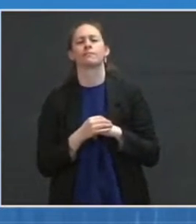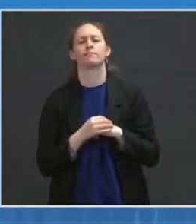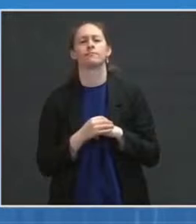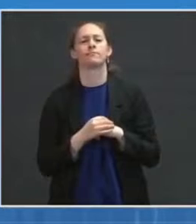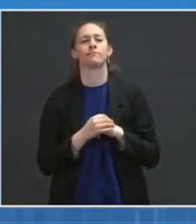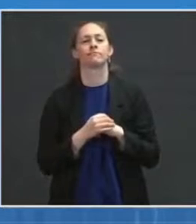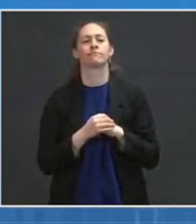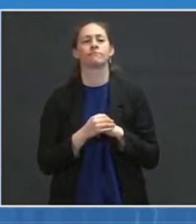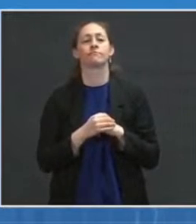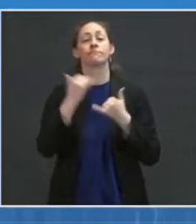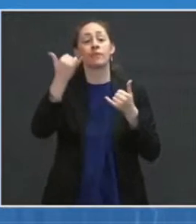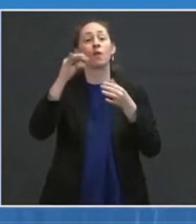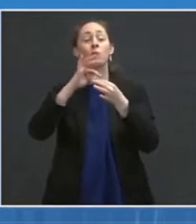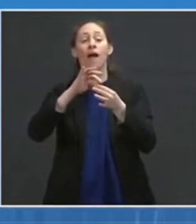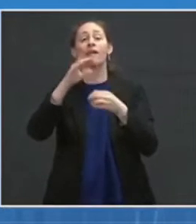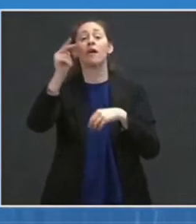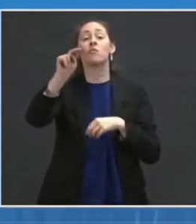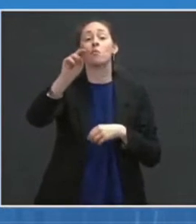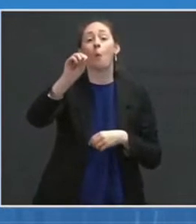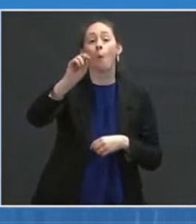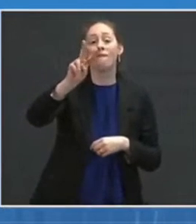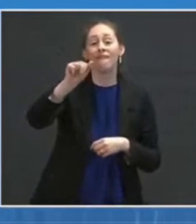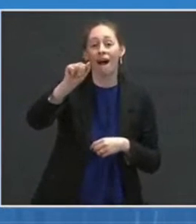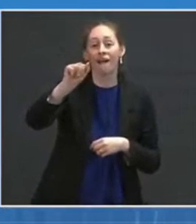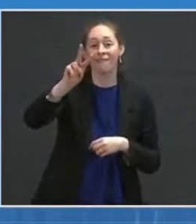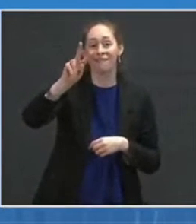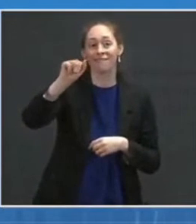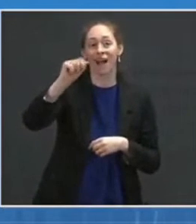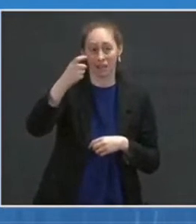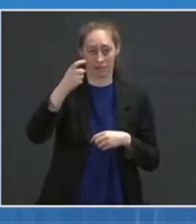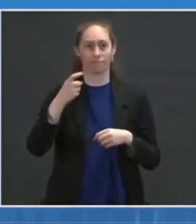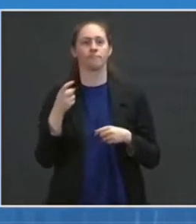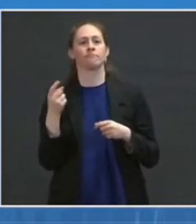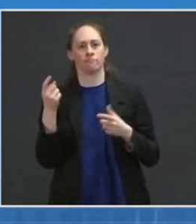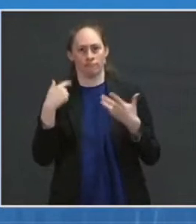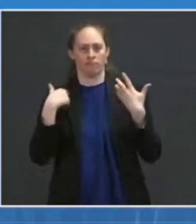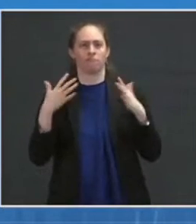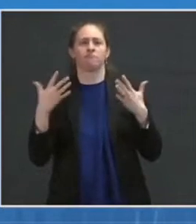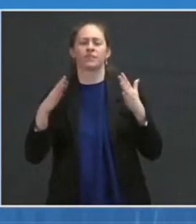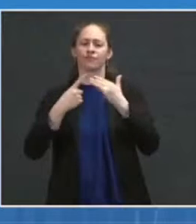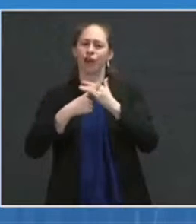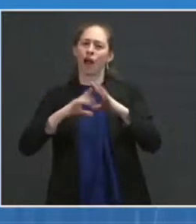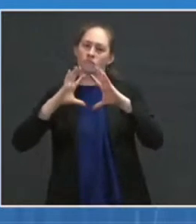SOON. WITH REGARD TO ASTRAZENECA AND